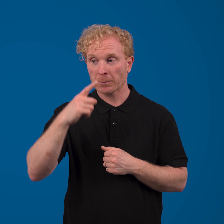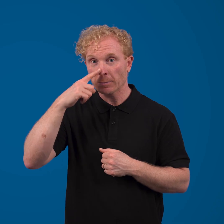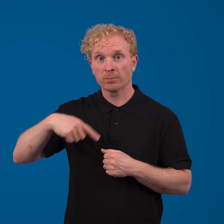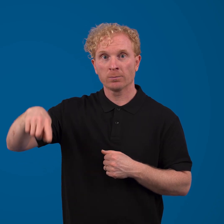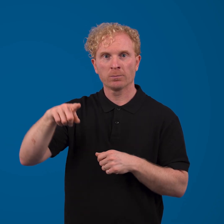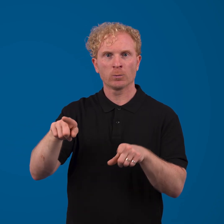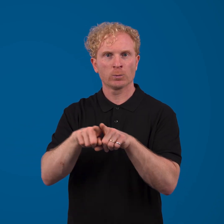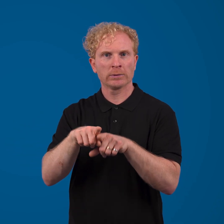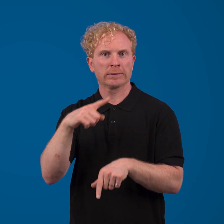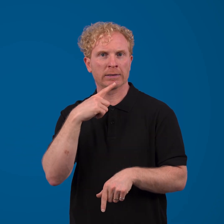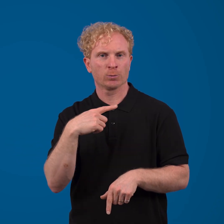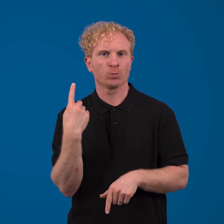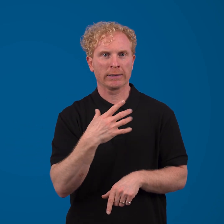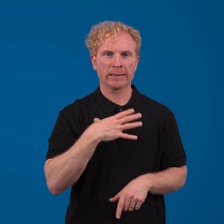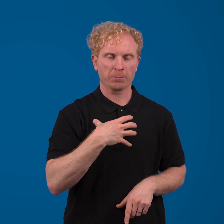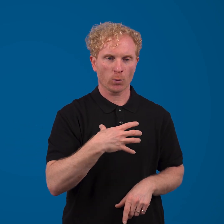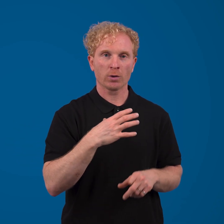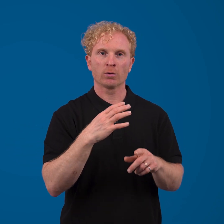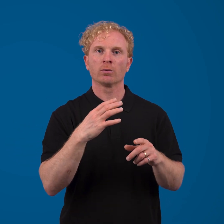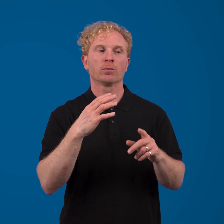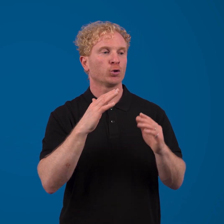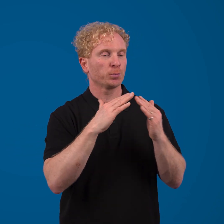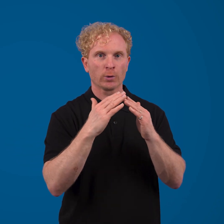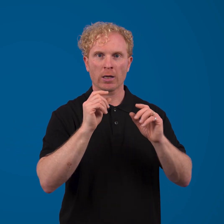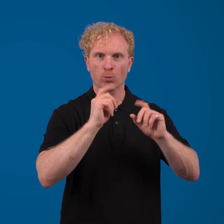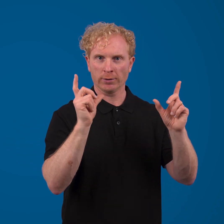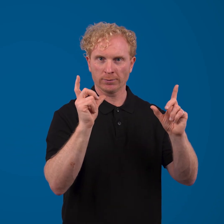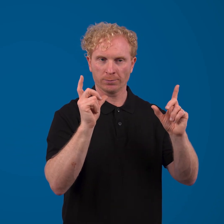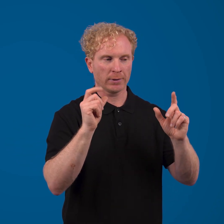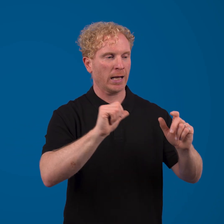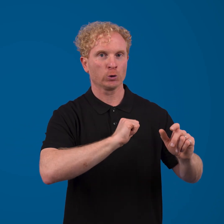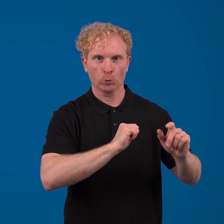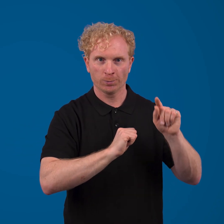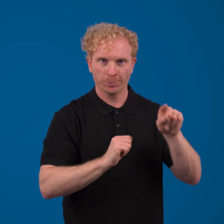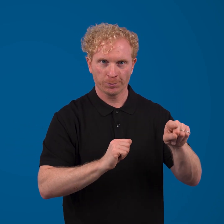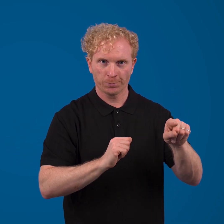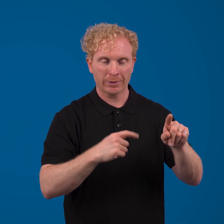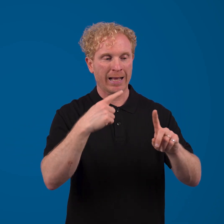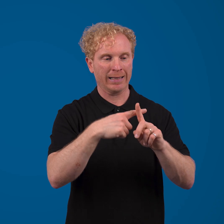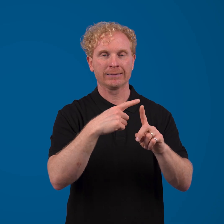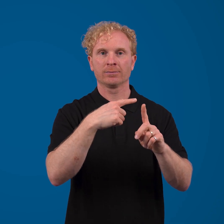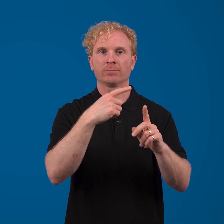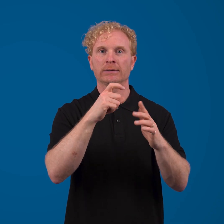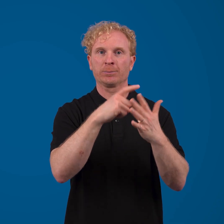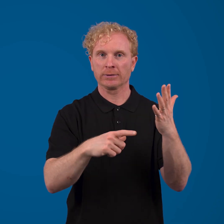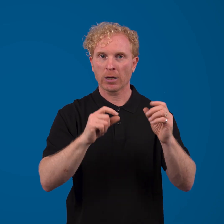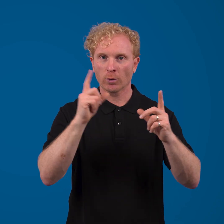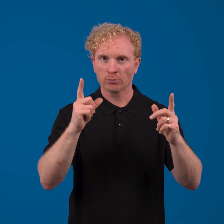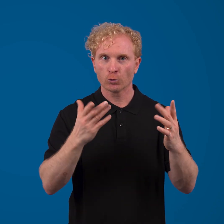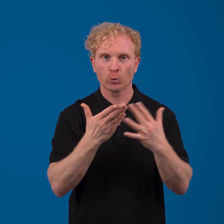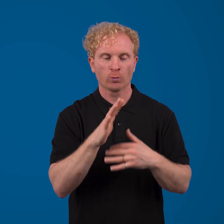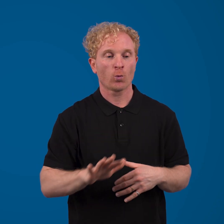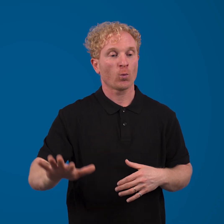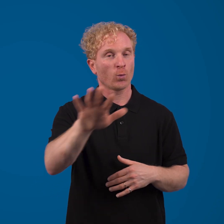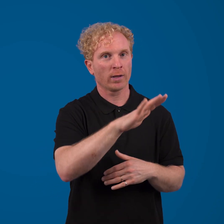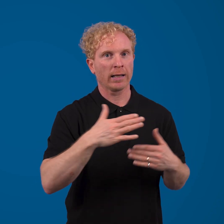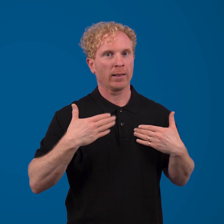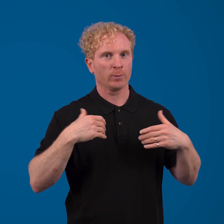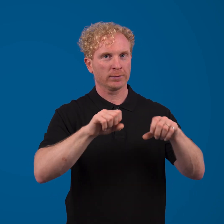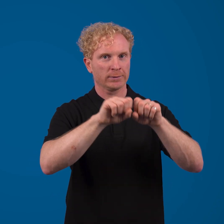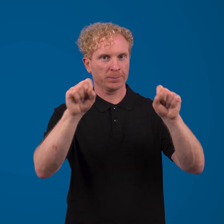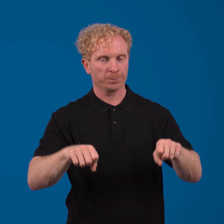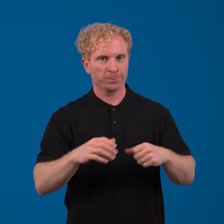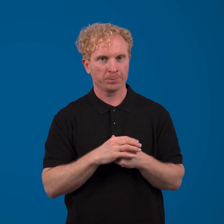People also said we need to improve community attitudes and disability awareness across the health system.